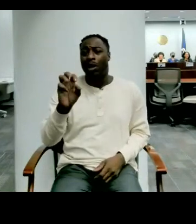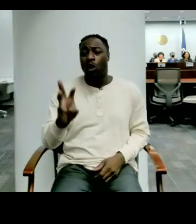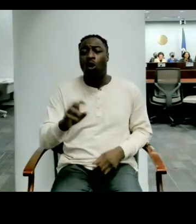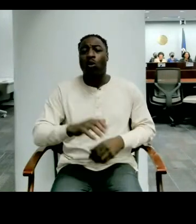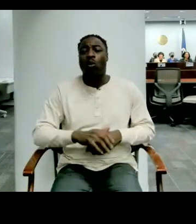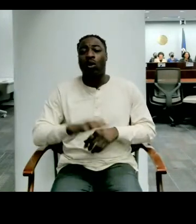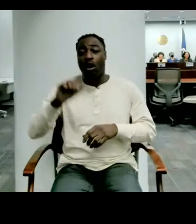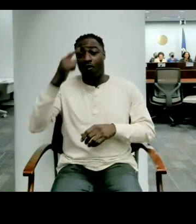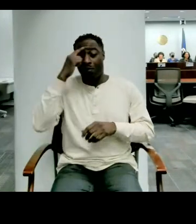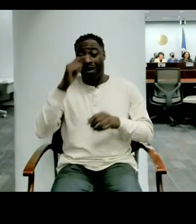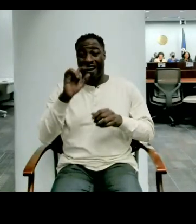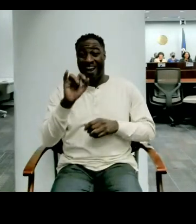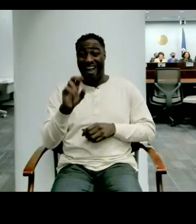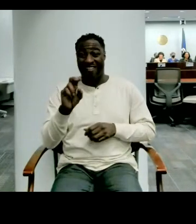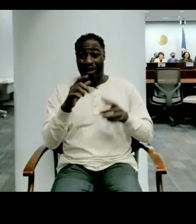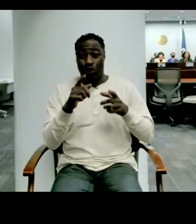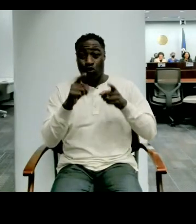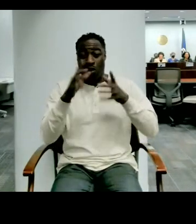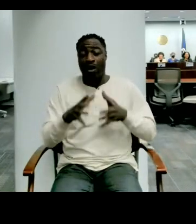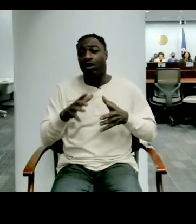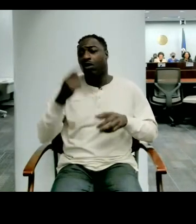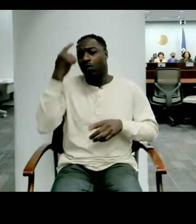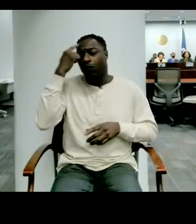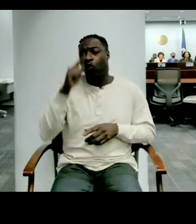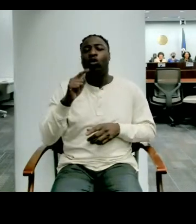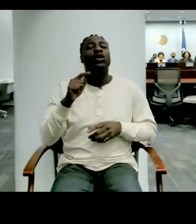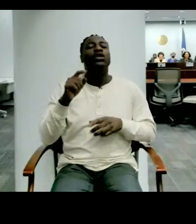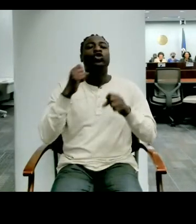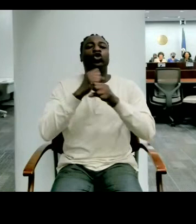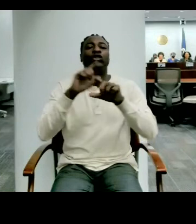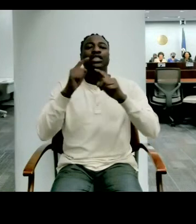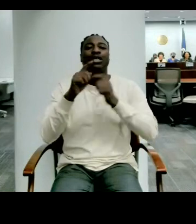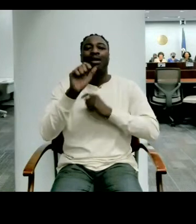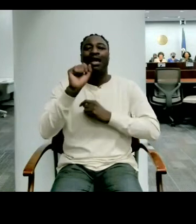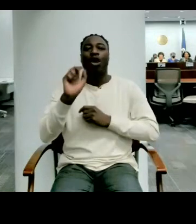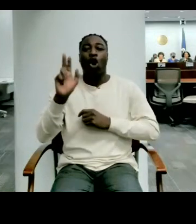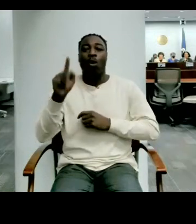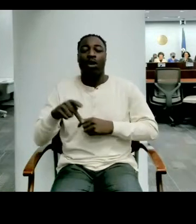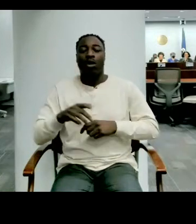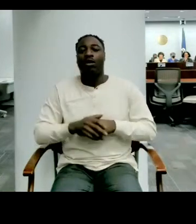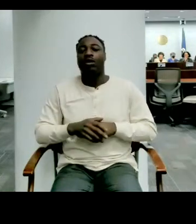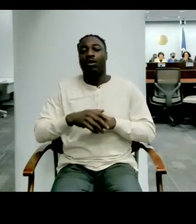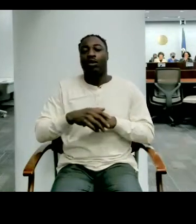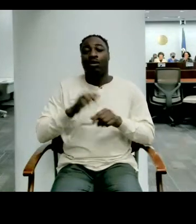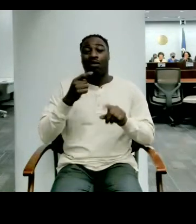the financial security team at AARP. On behalf of our 38 million members and all